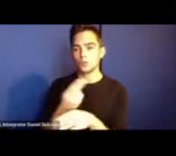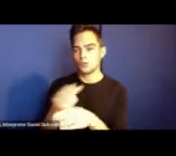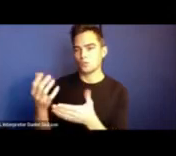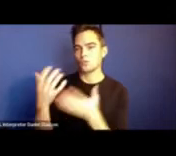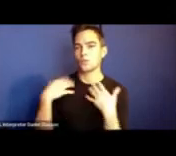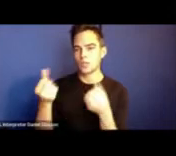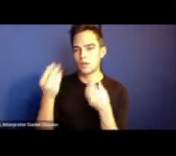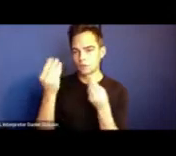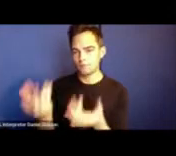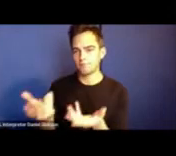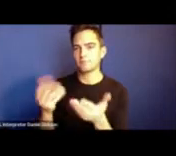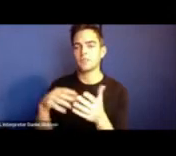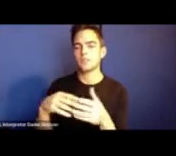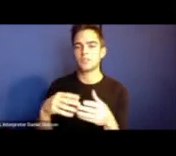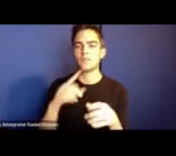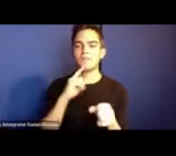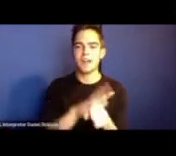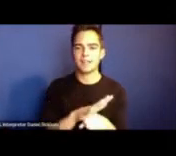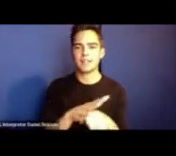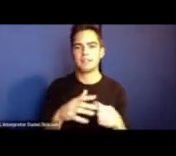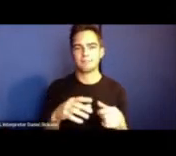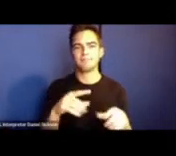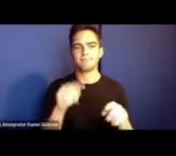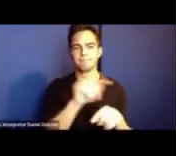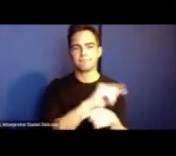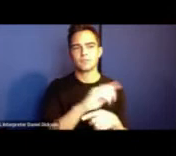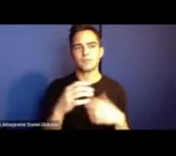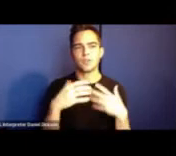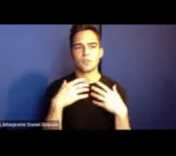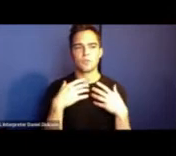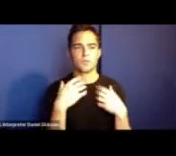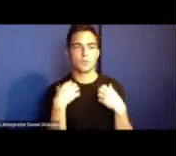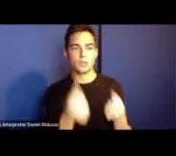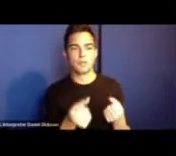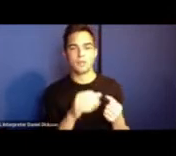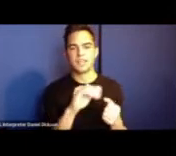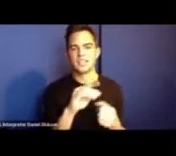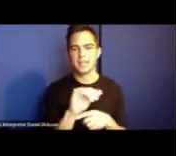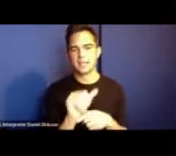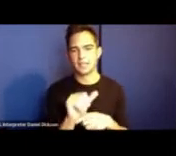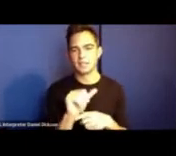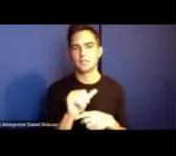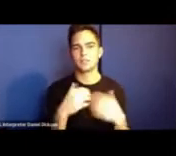experience feedback from the Indiana Recovery Council, and helps to inform dmha By making